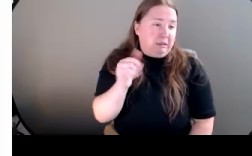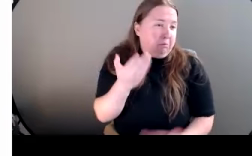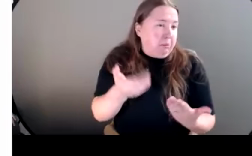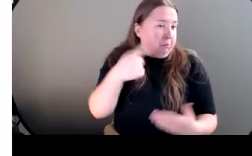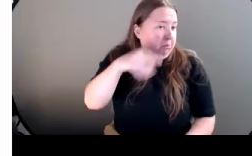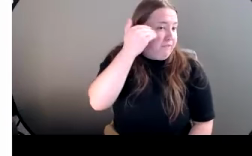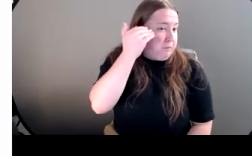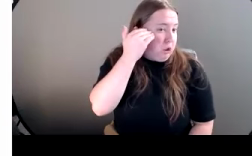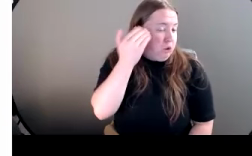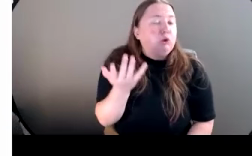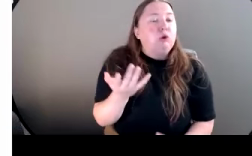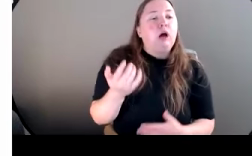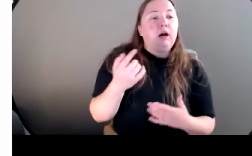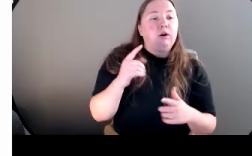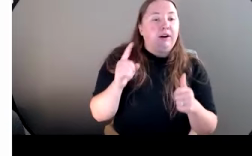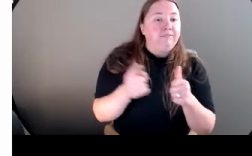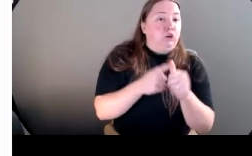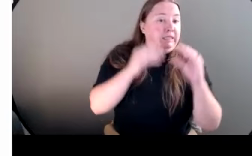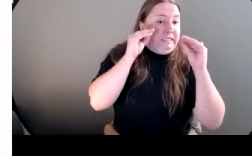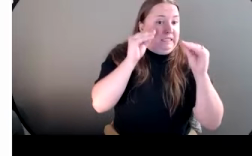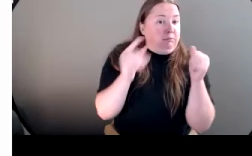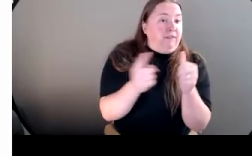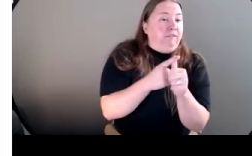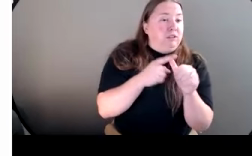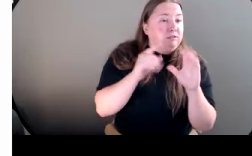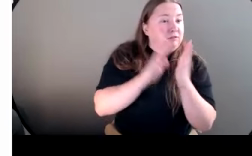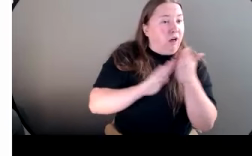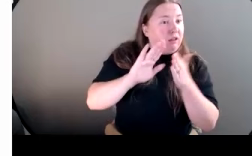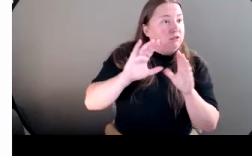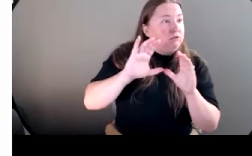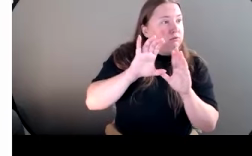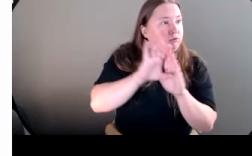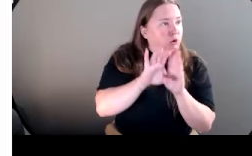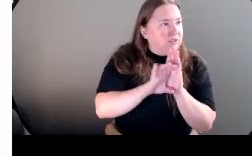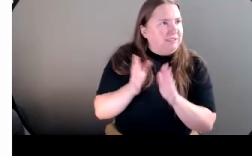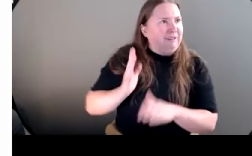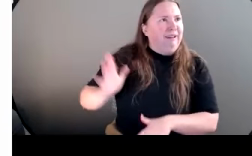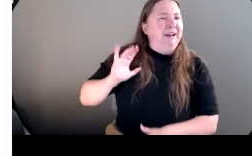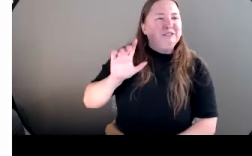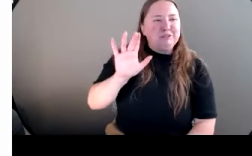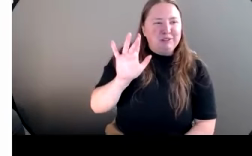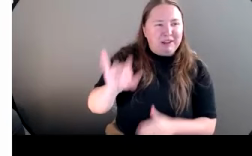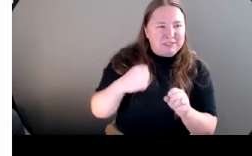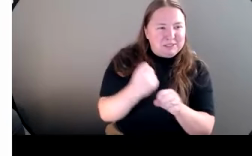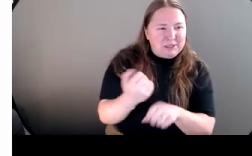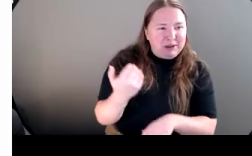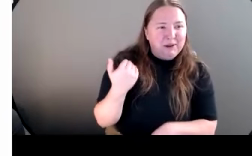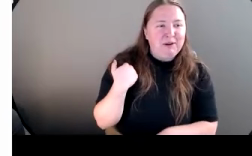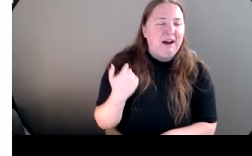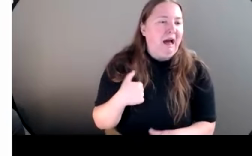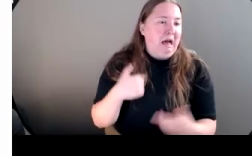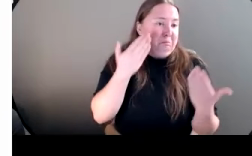first starting to teach my first college courses back, now it's been 25 years. I didn't know about this.